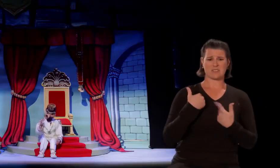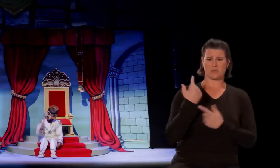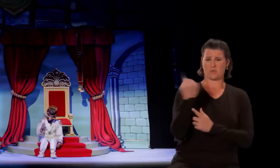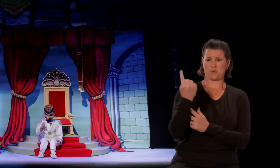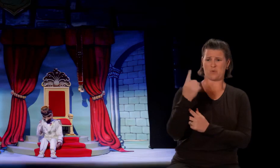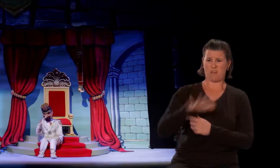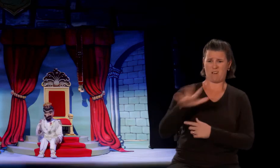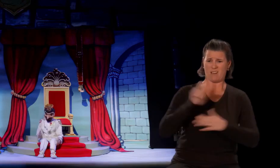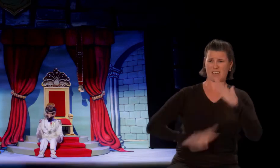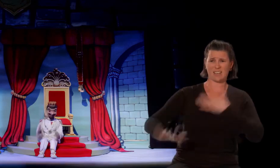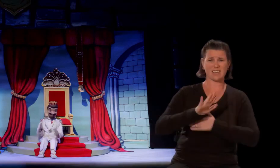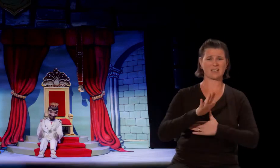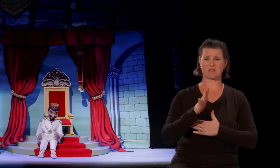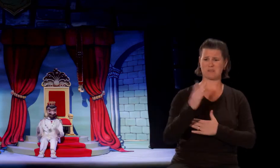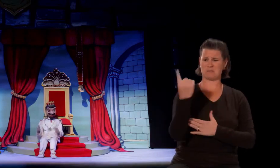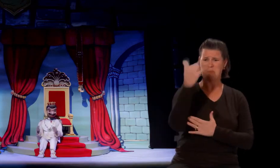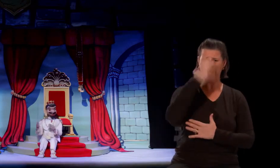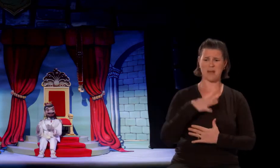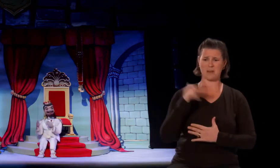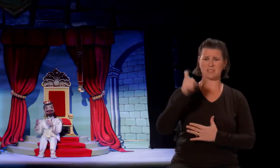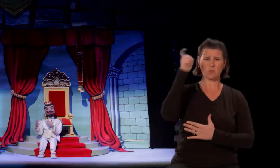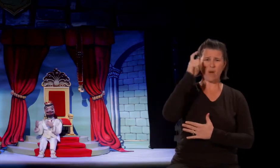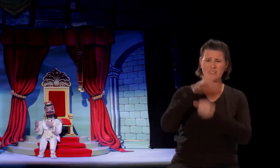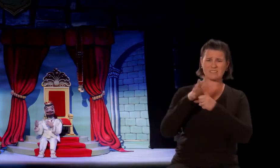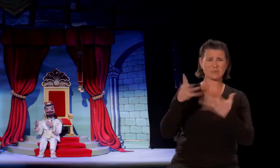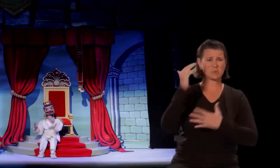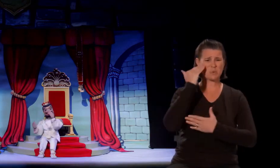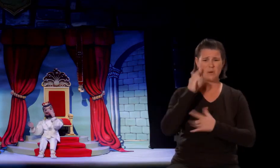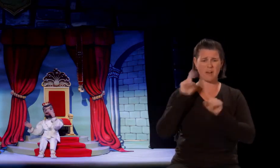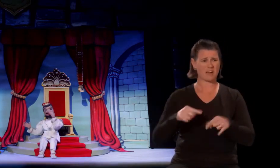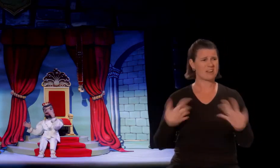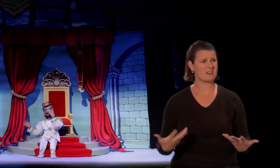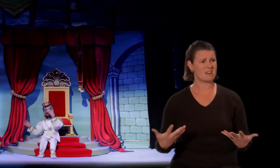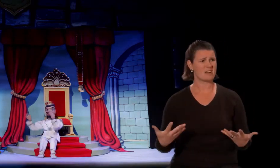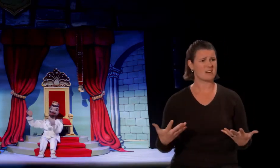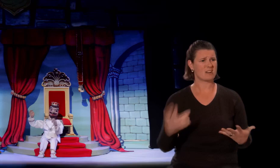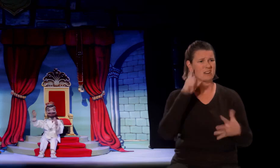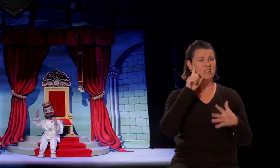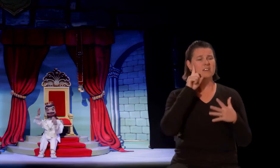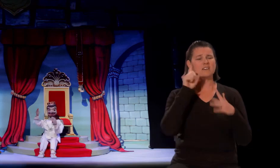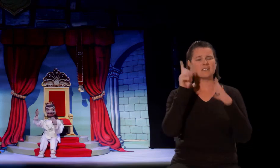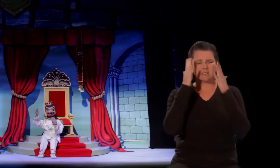there must exist a man wise enough to know the answer. (gasps) The day is already ending.